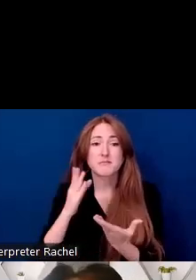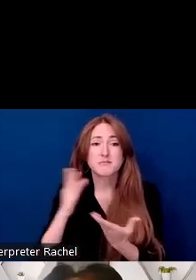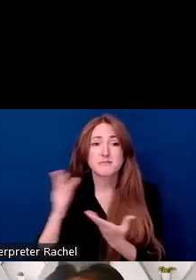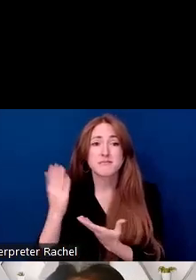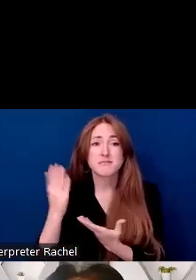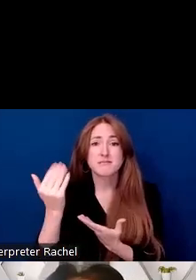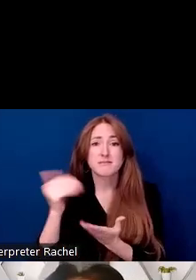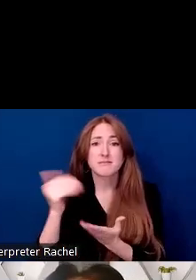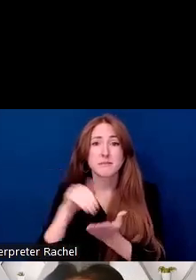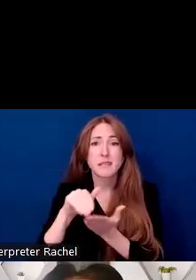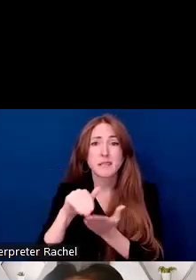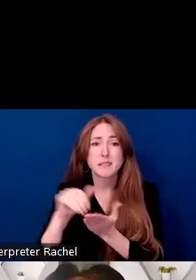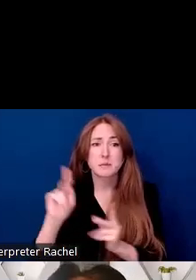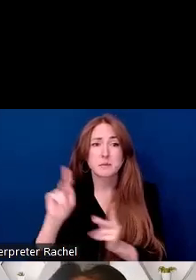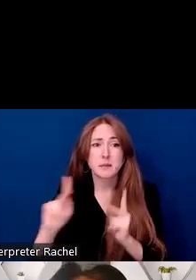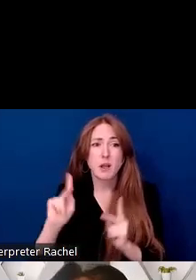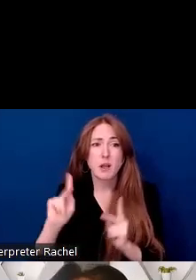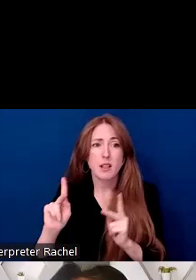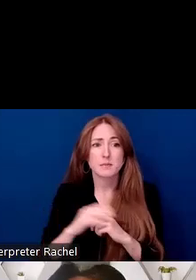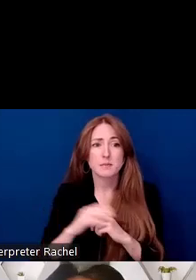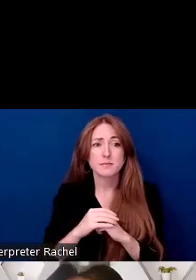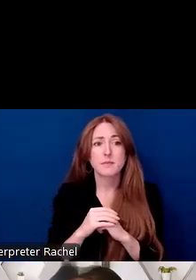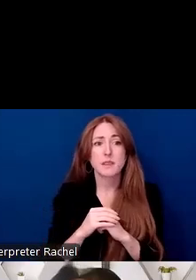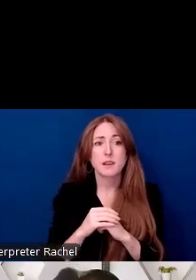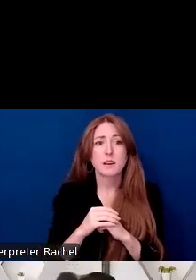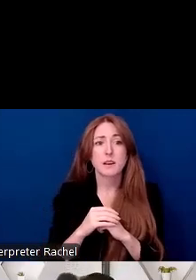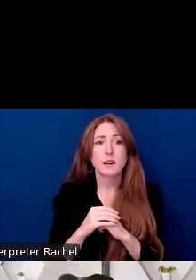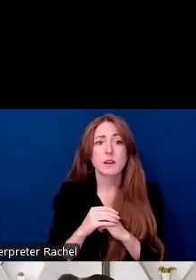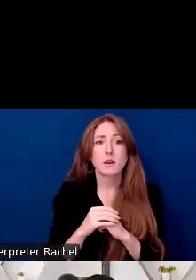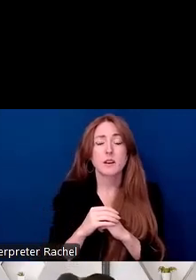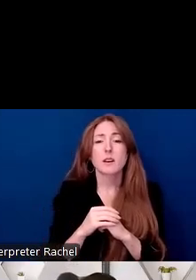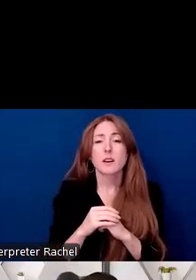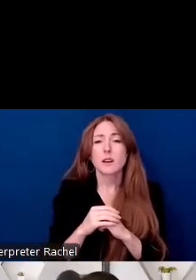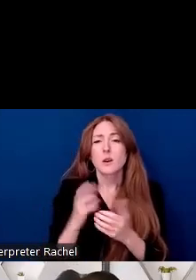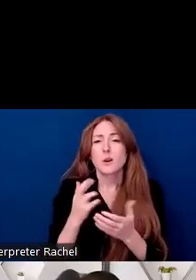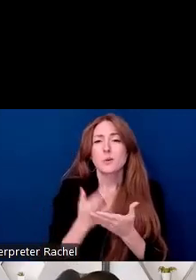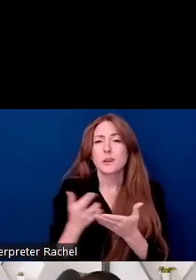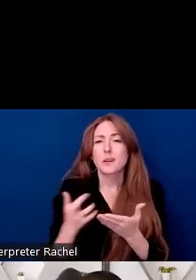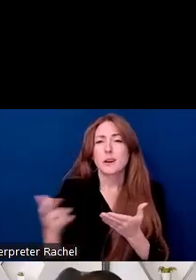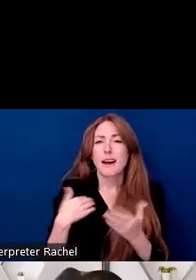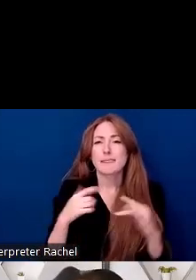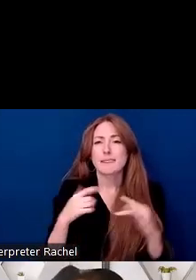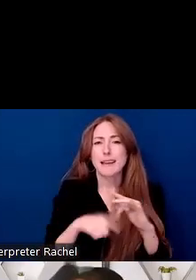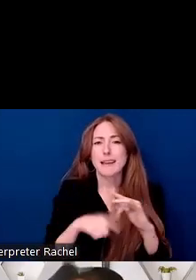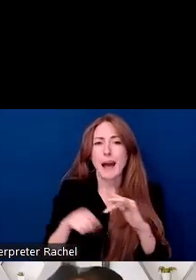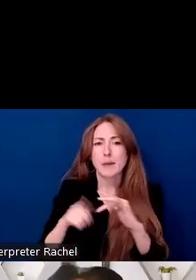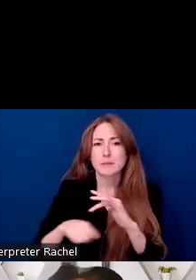among rehabilitation clinicians persist despite availability of clinical practice guideline to